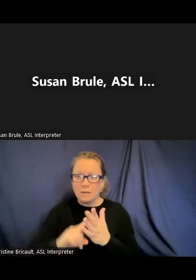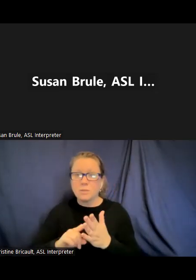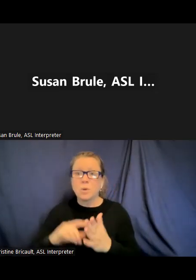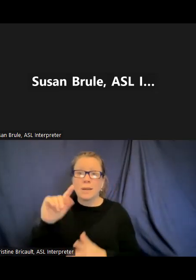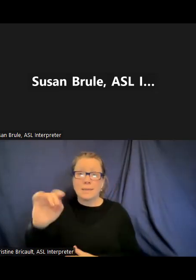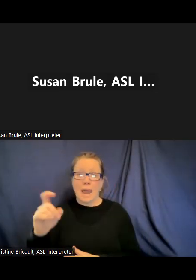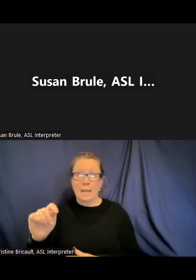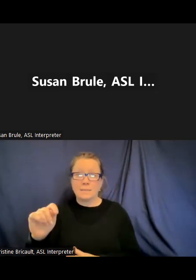by screen readers.